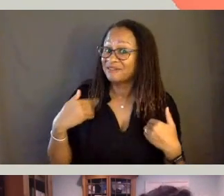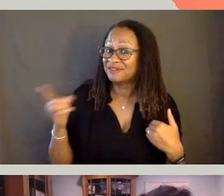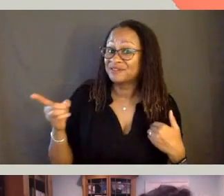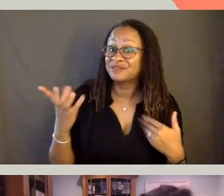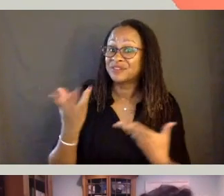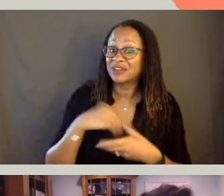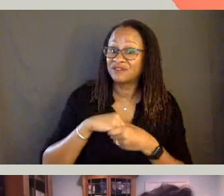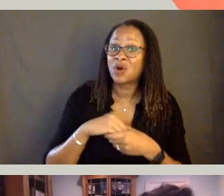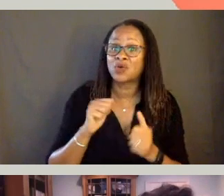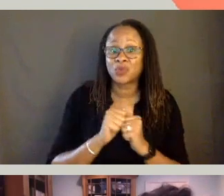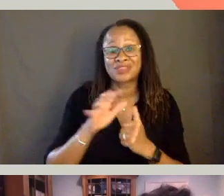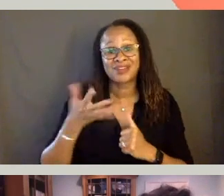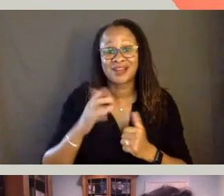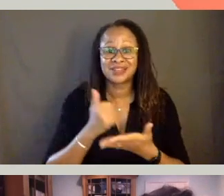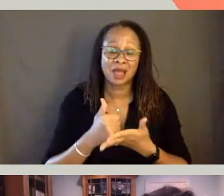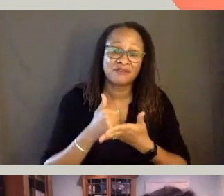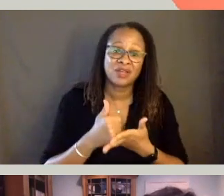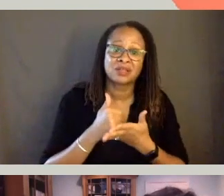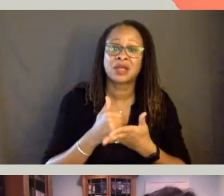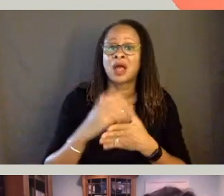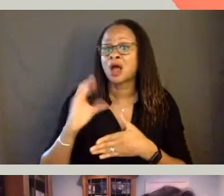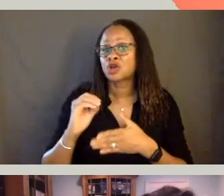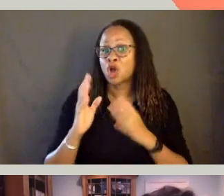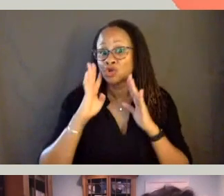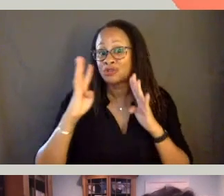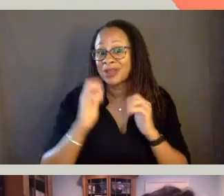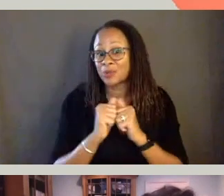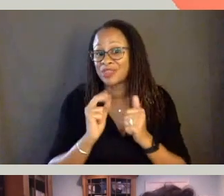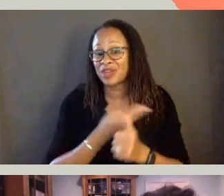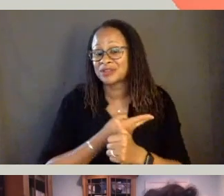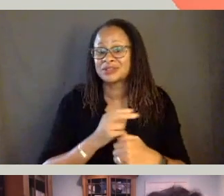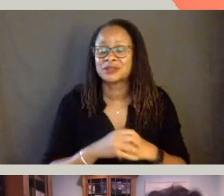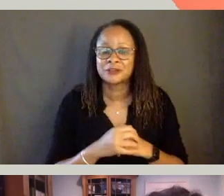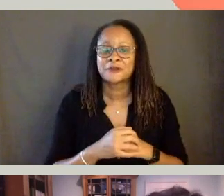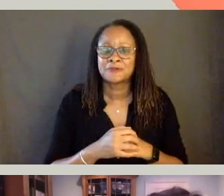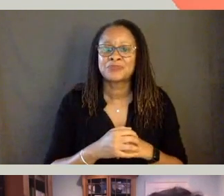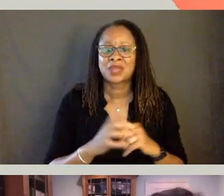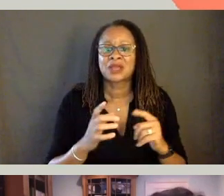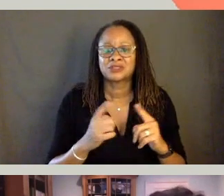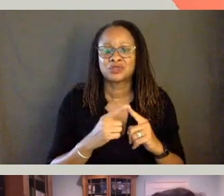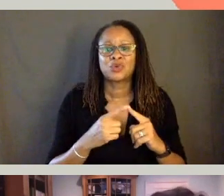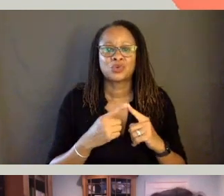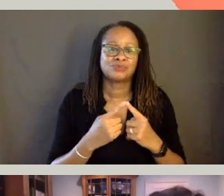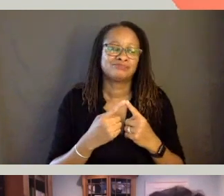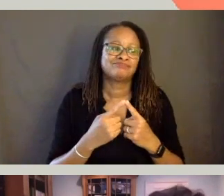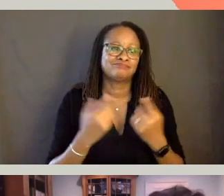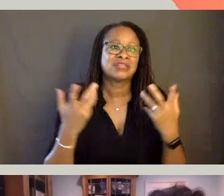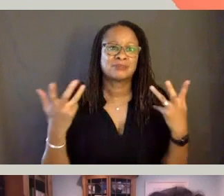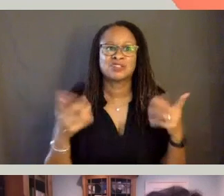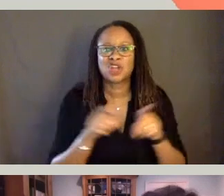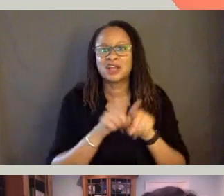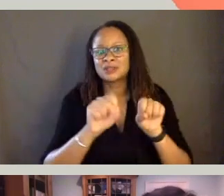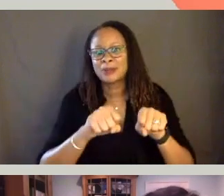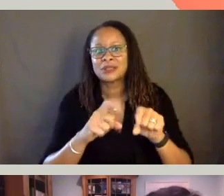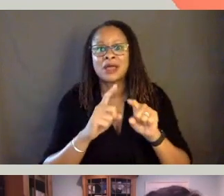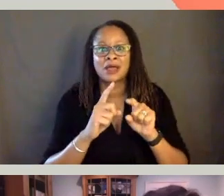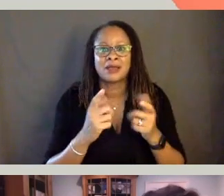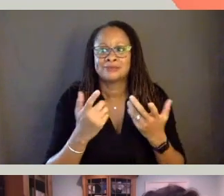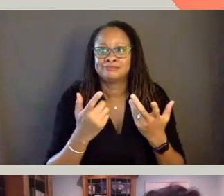with kind of helping co-create with us to the extent that's been possible, given that they are literally organizing